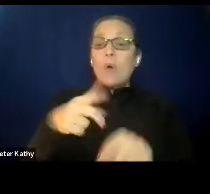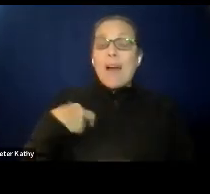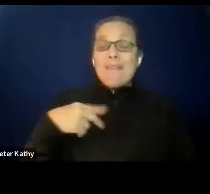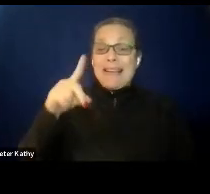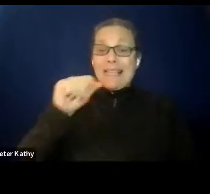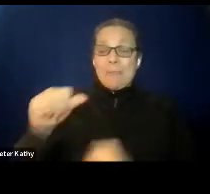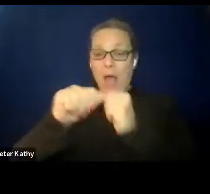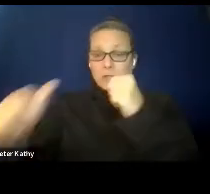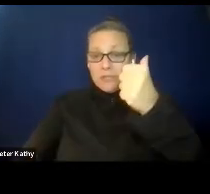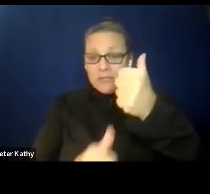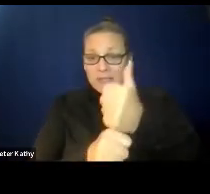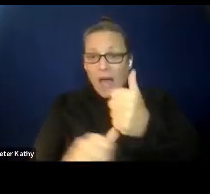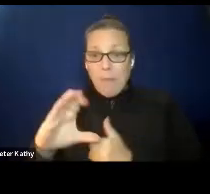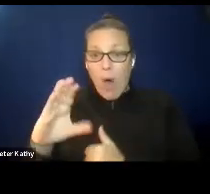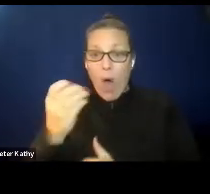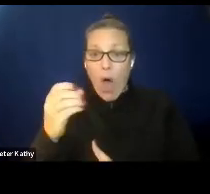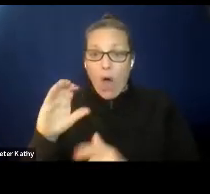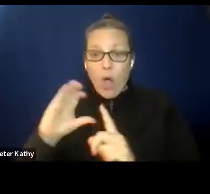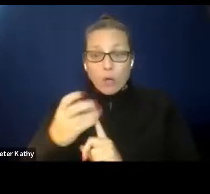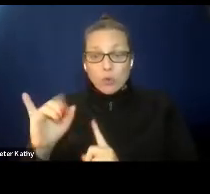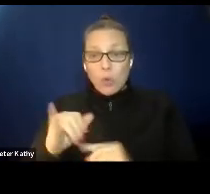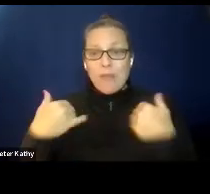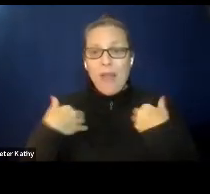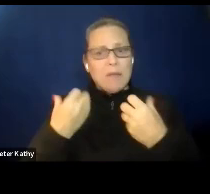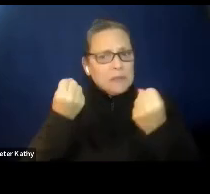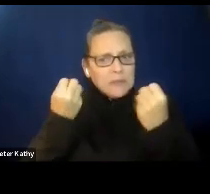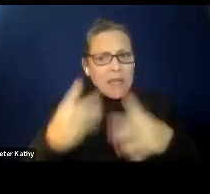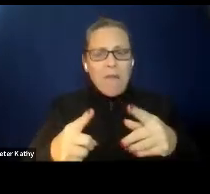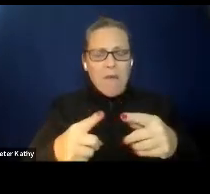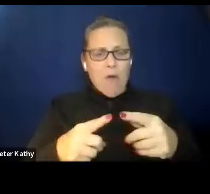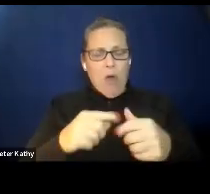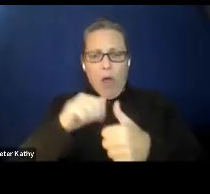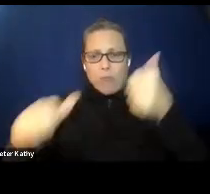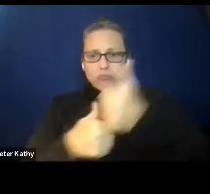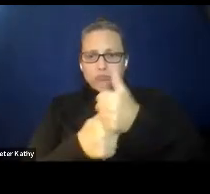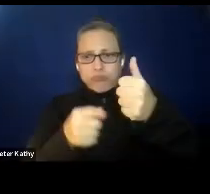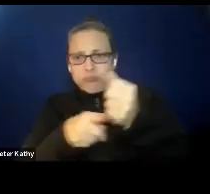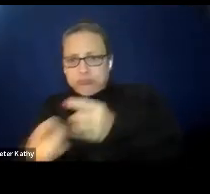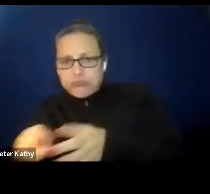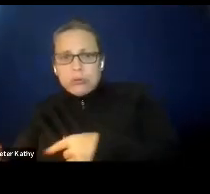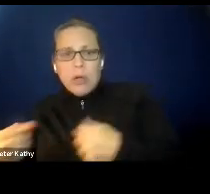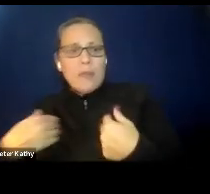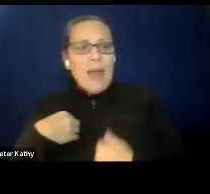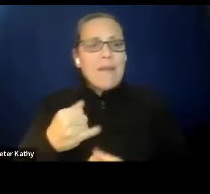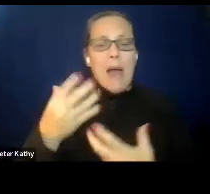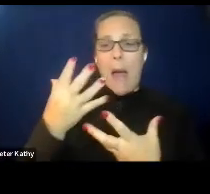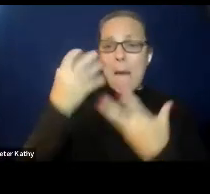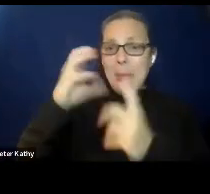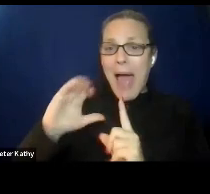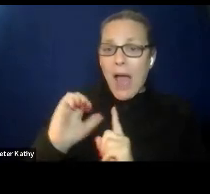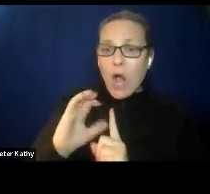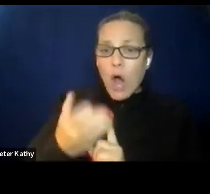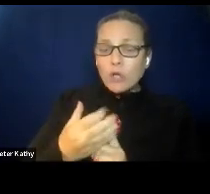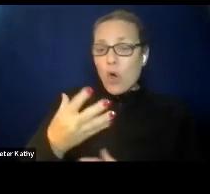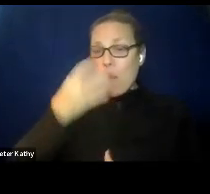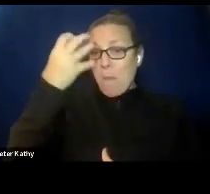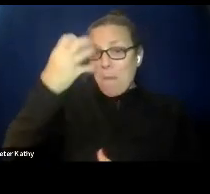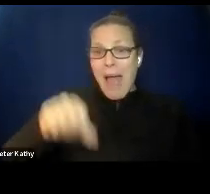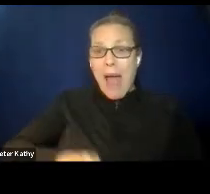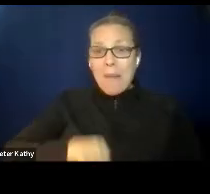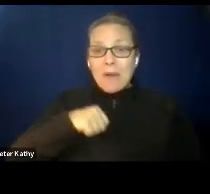experience can create new language. But disability culture is certainly not a monolith. There's subcultures